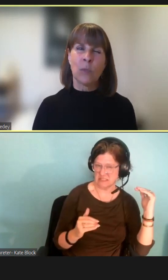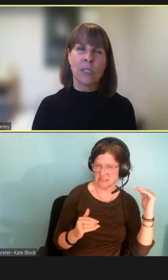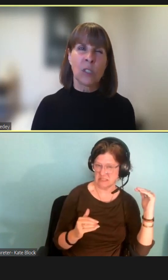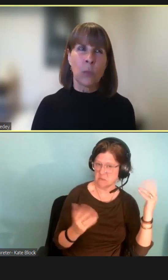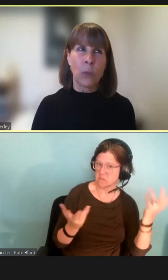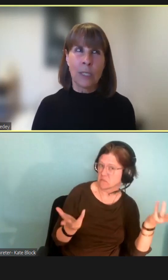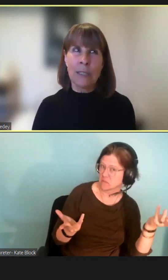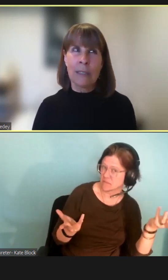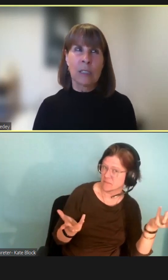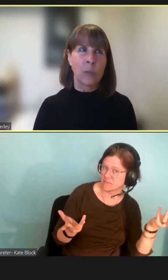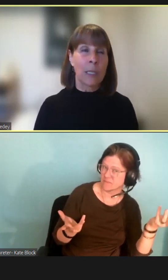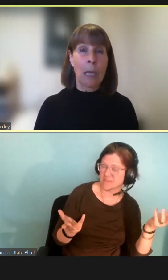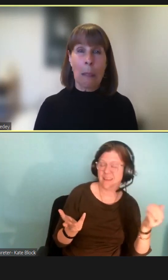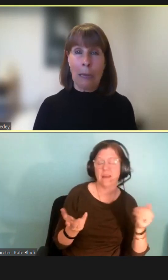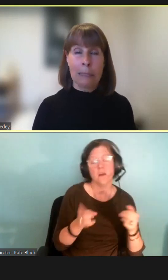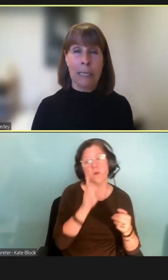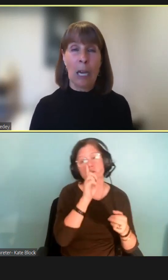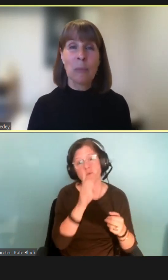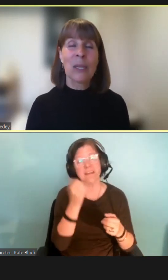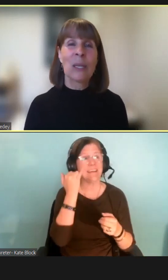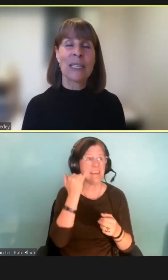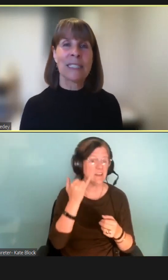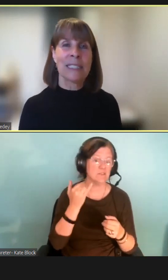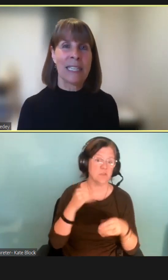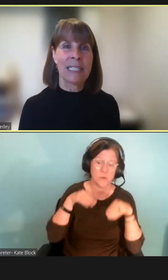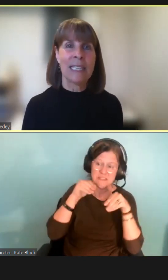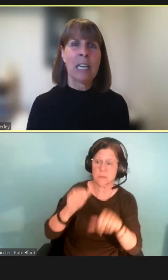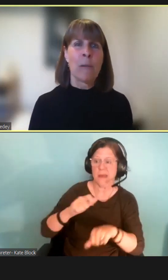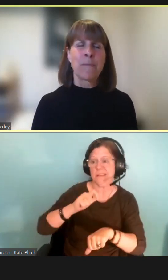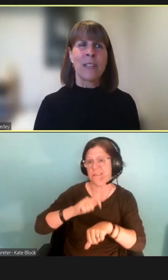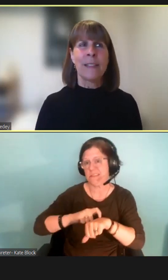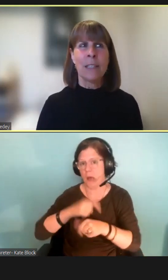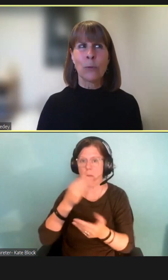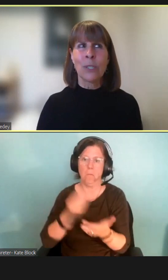disappointing than spending a lot of time collecting data and then realizing